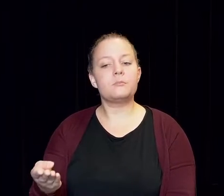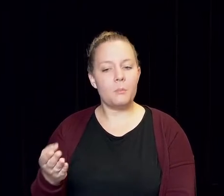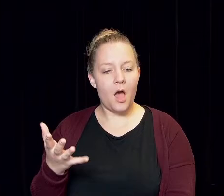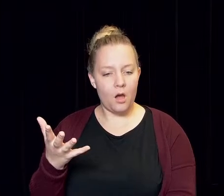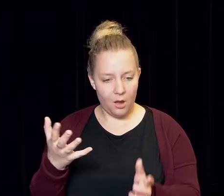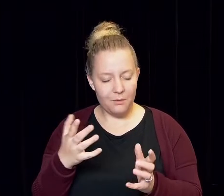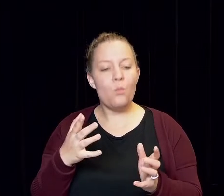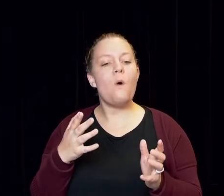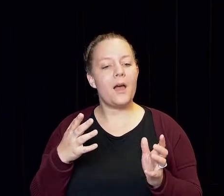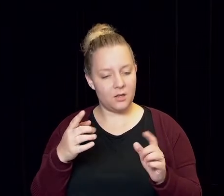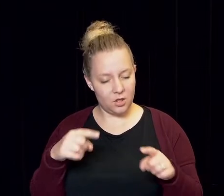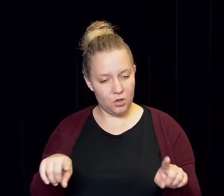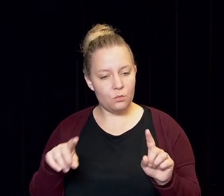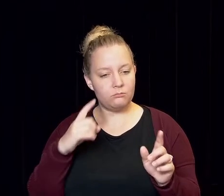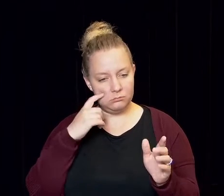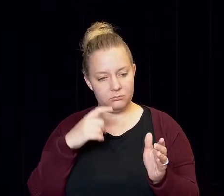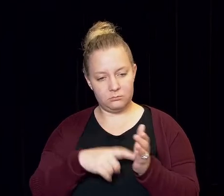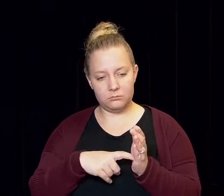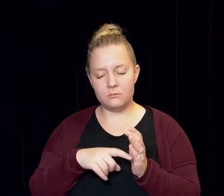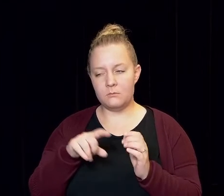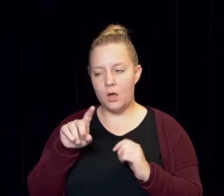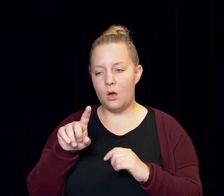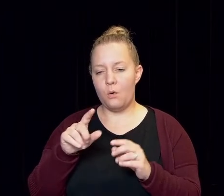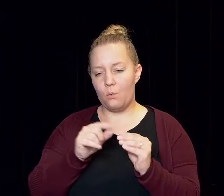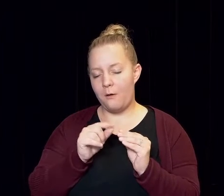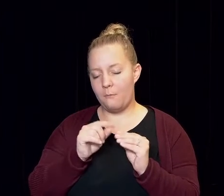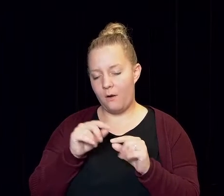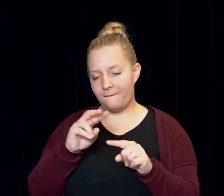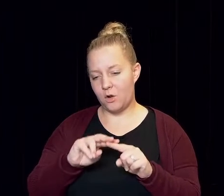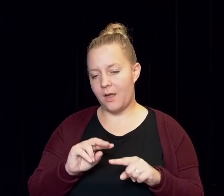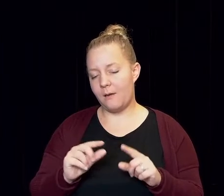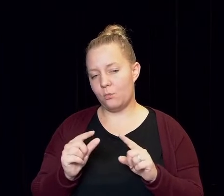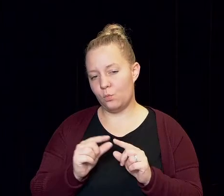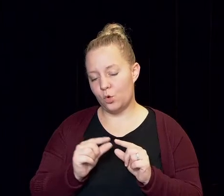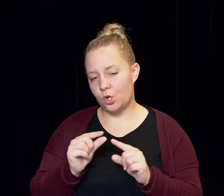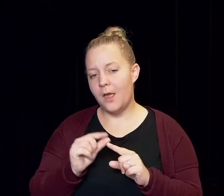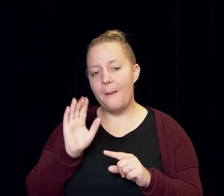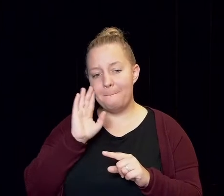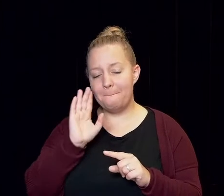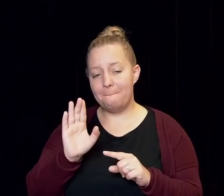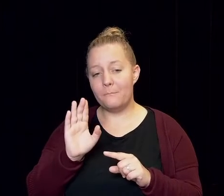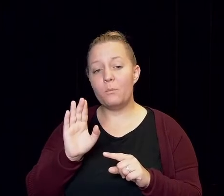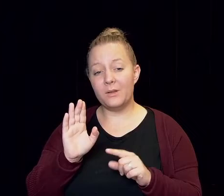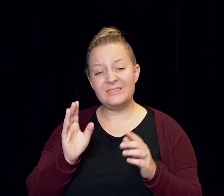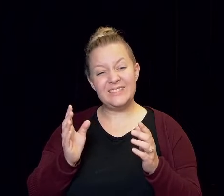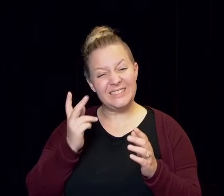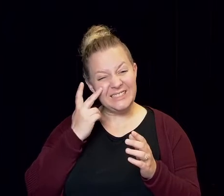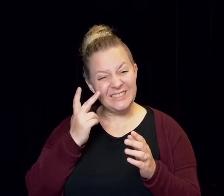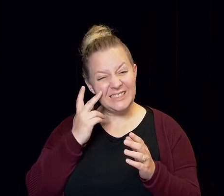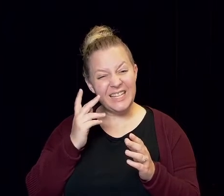attention to one more vocabulary word. You may see this every now and then as direct variation.